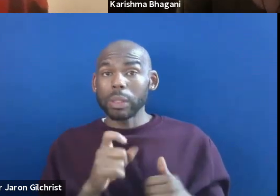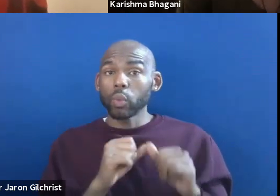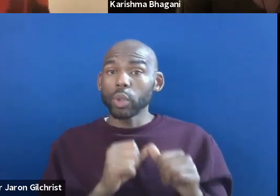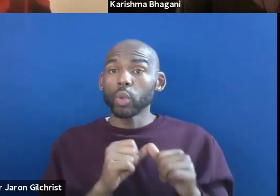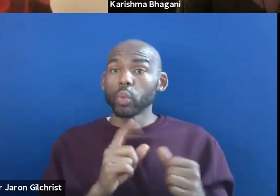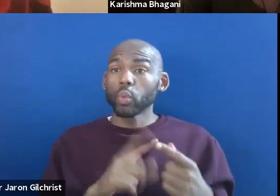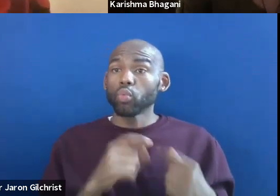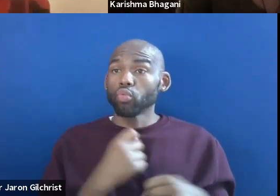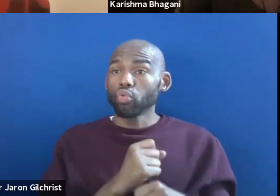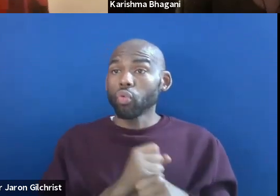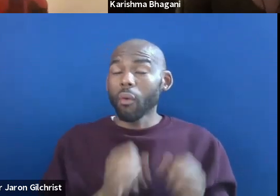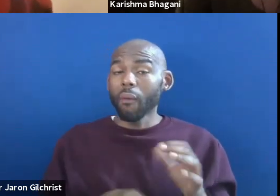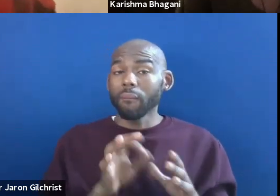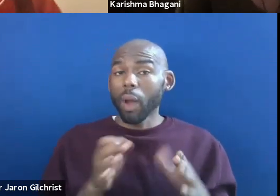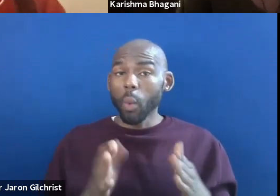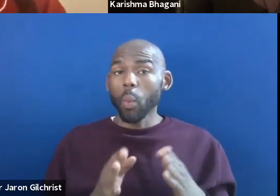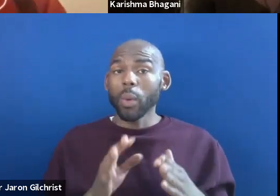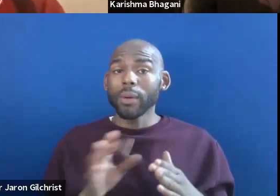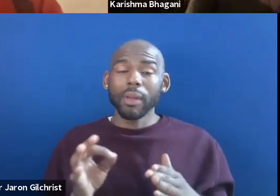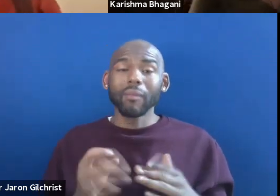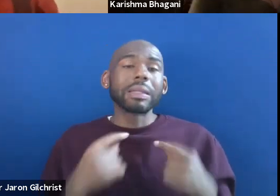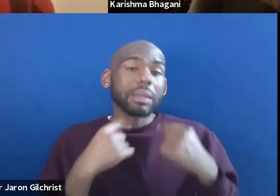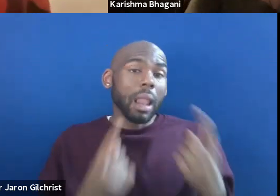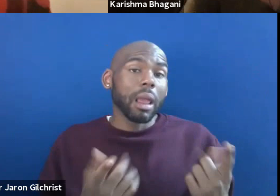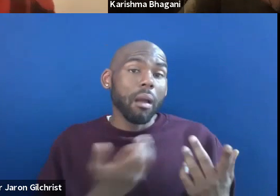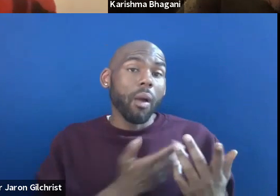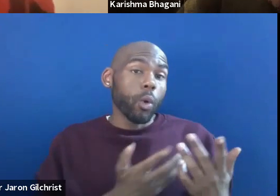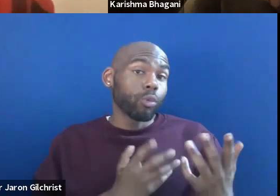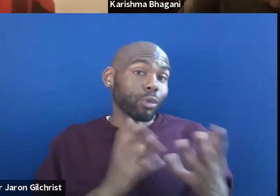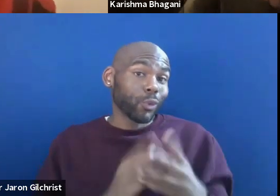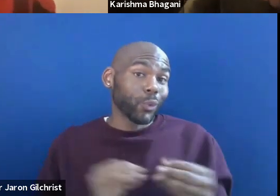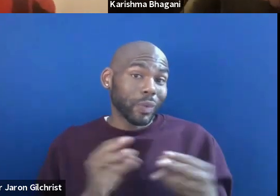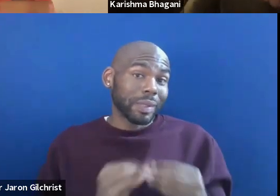and find ways of telling our stories. So for me, it didn't stop.